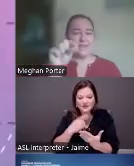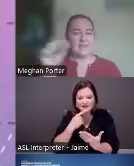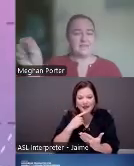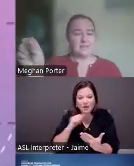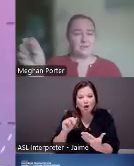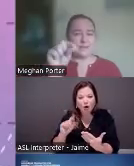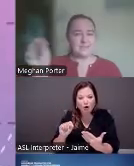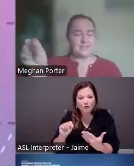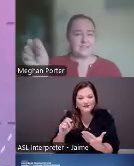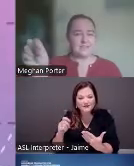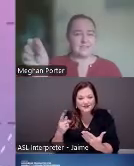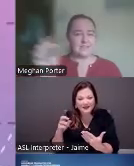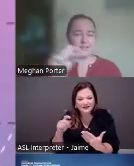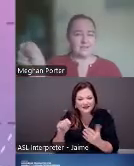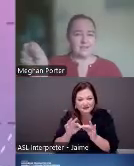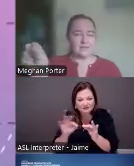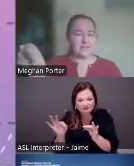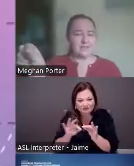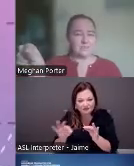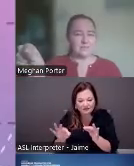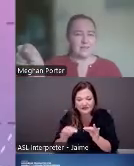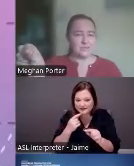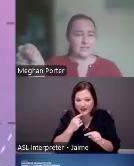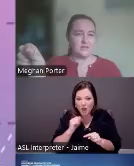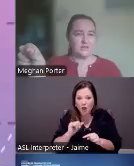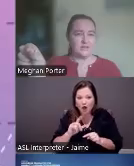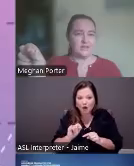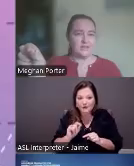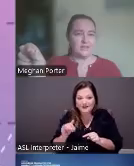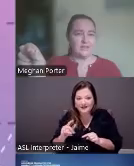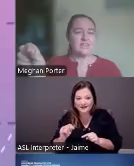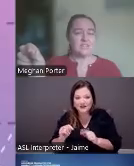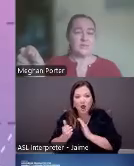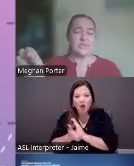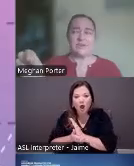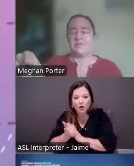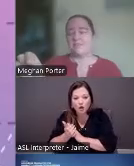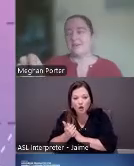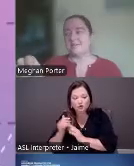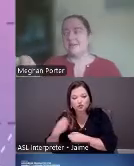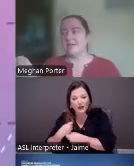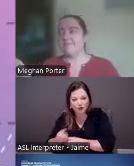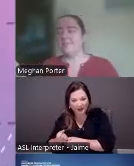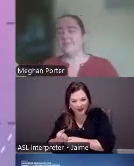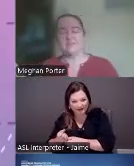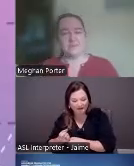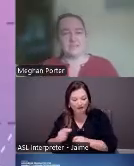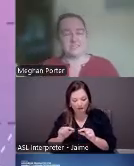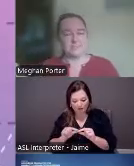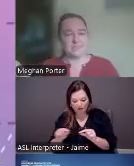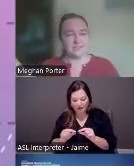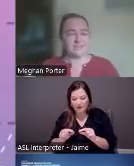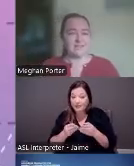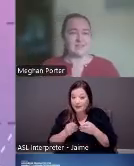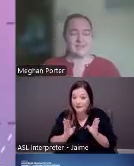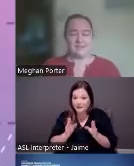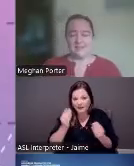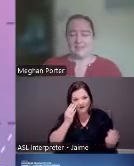it has a little message that says, "Alt text was auto generated." So the public information specialist,